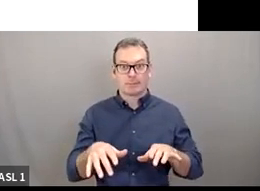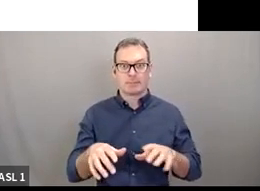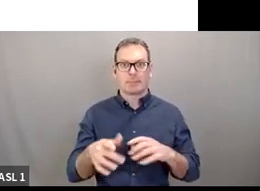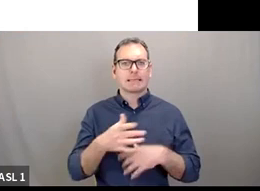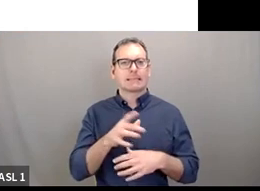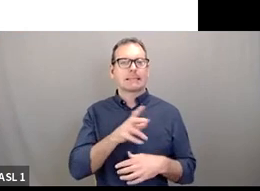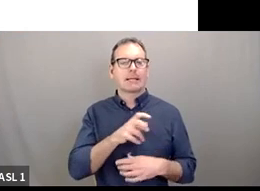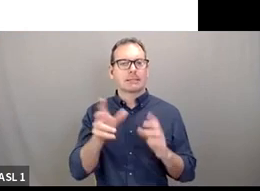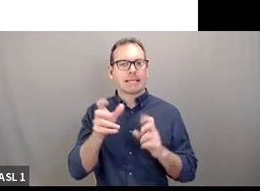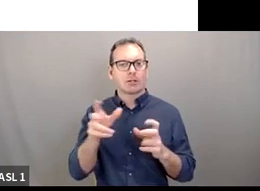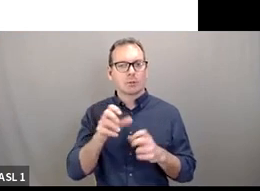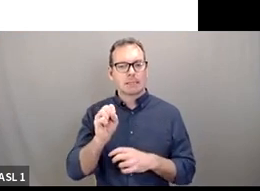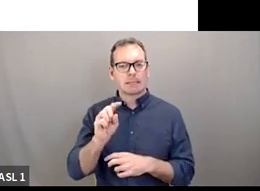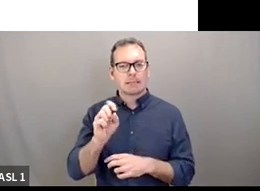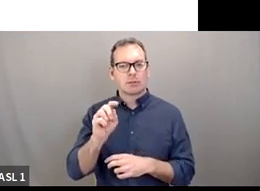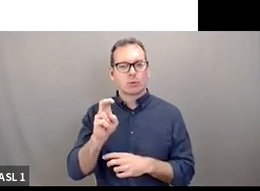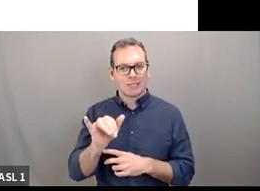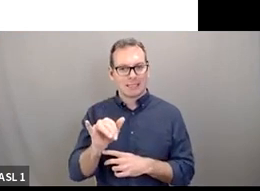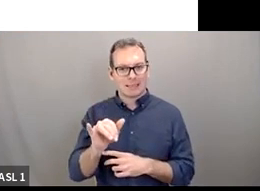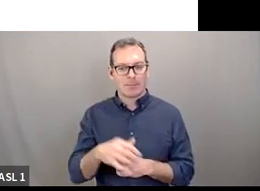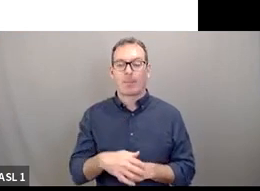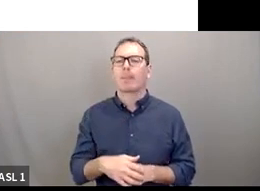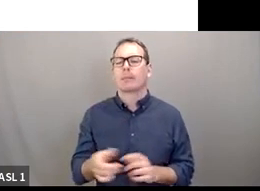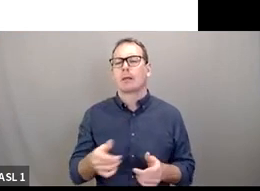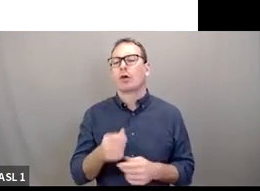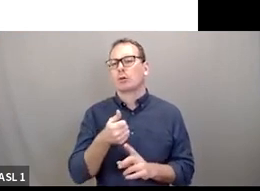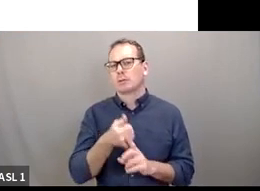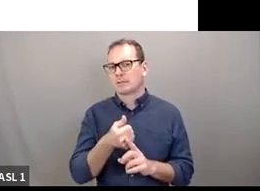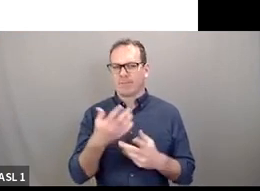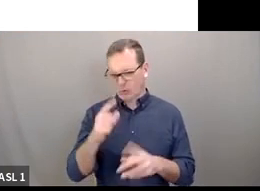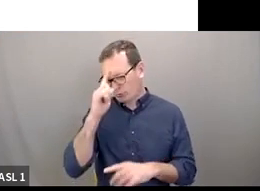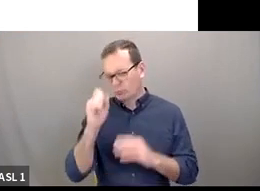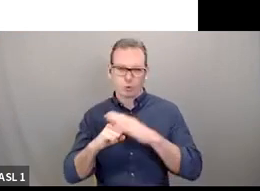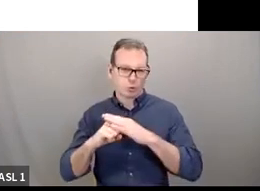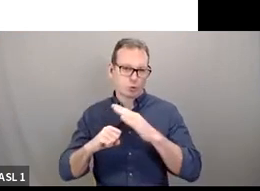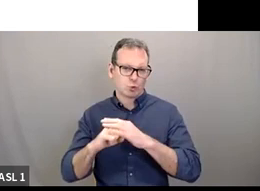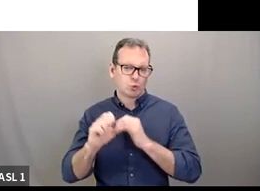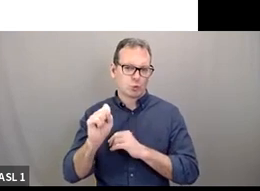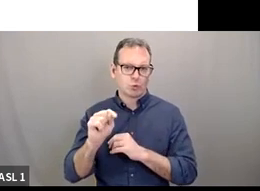when she had her stroke some words didn't come automatic like it used to so when she's